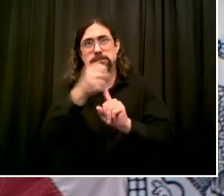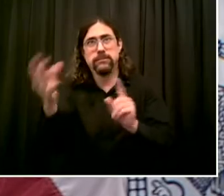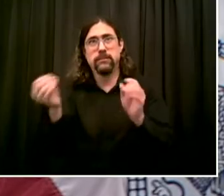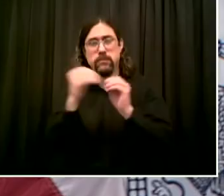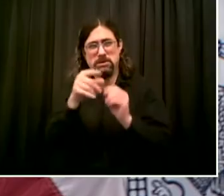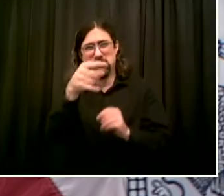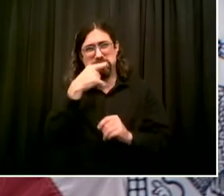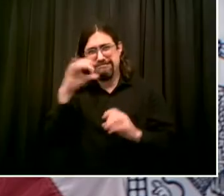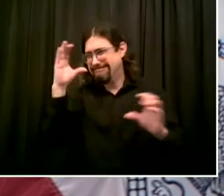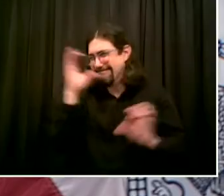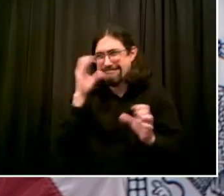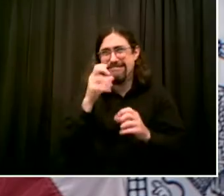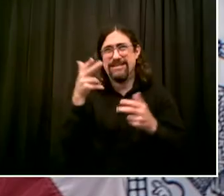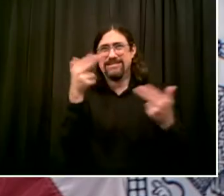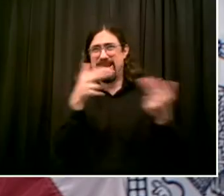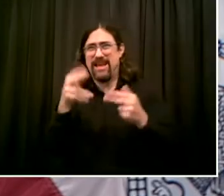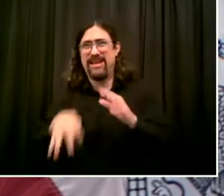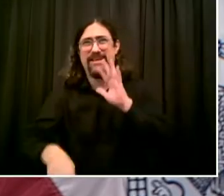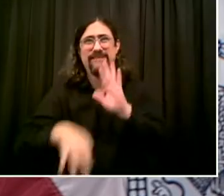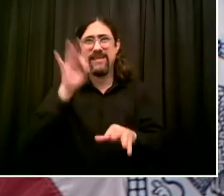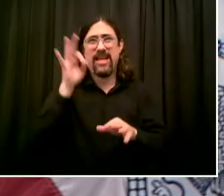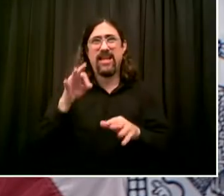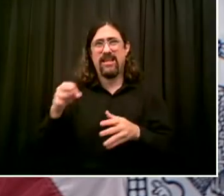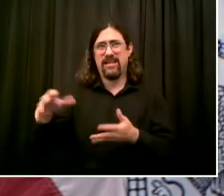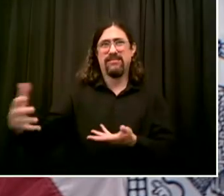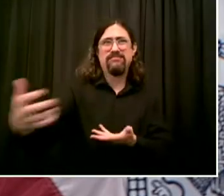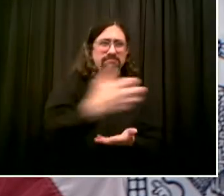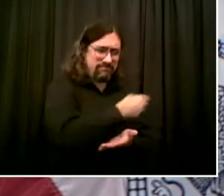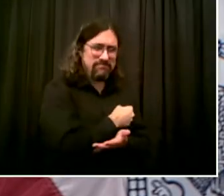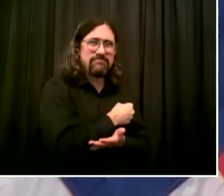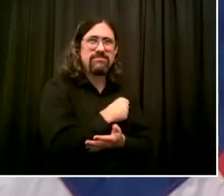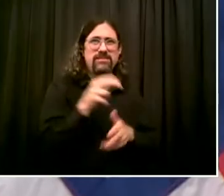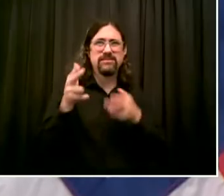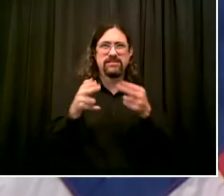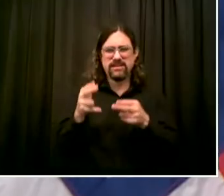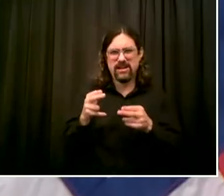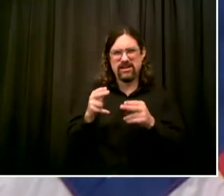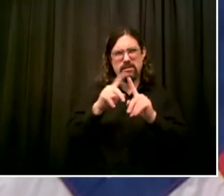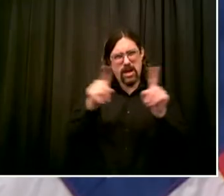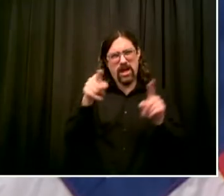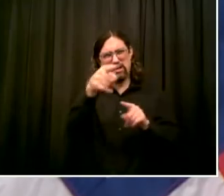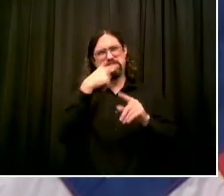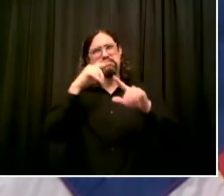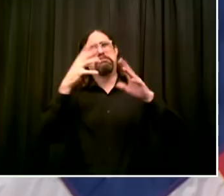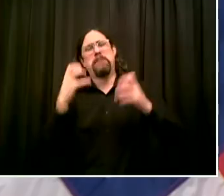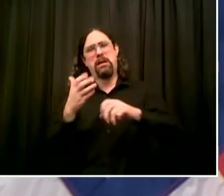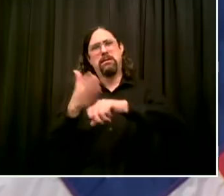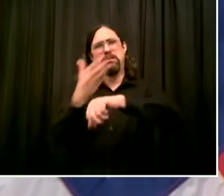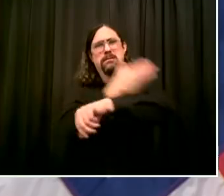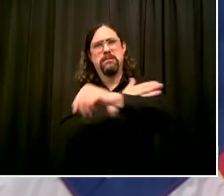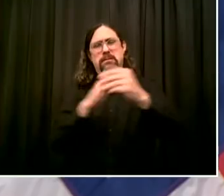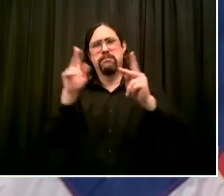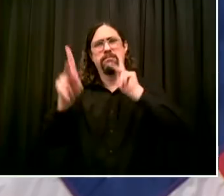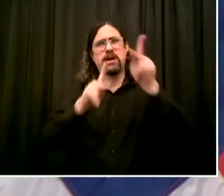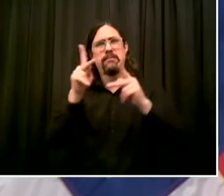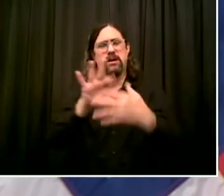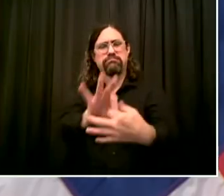GOOD MORNING ALL, COMMISSIERON, CAN YOU EXPOUND ON BACK, YOU SAY YOU WANT TO GET GUNS OFF THE STREET AND BUILDS TRUST WITH THE COMMUNITY . HOW